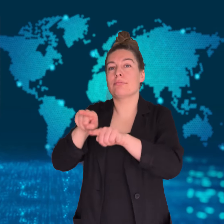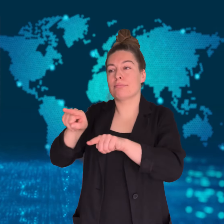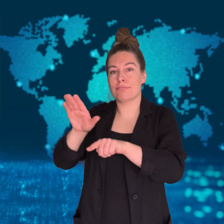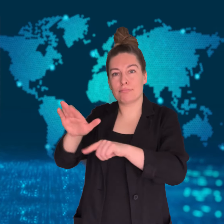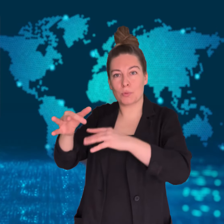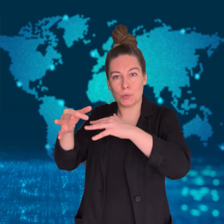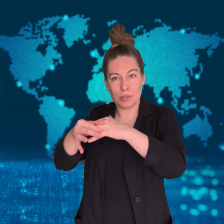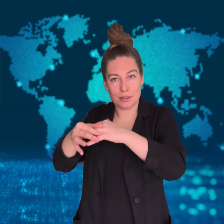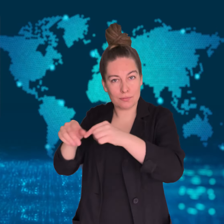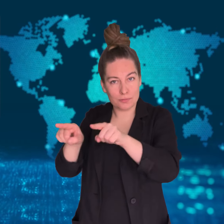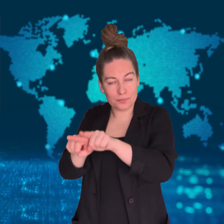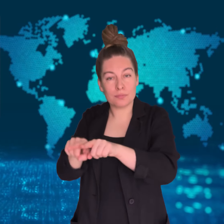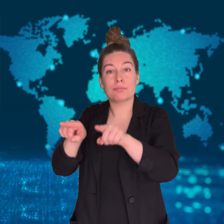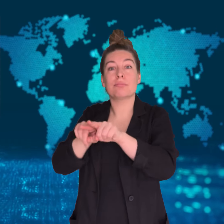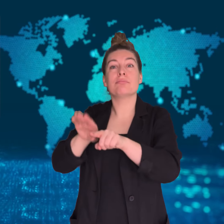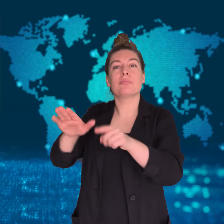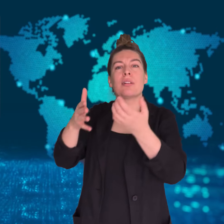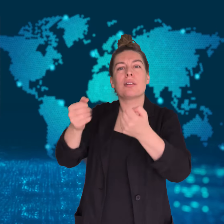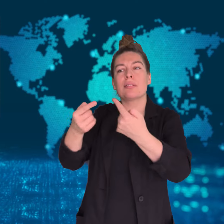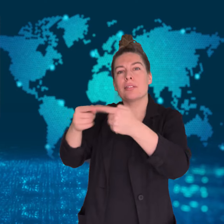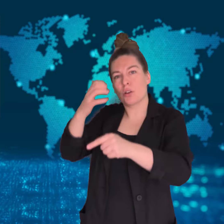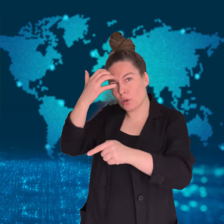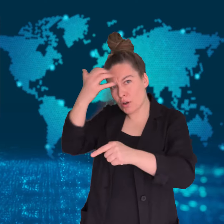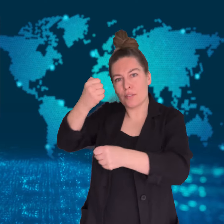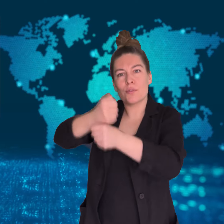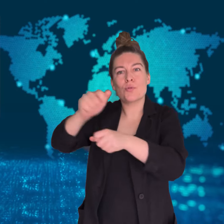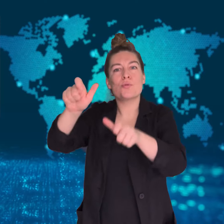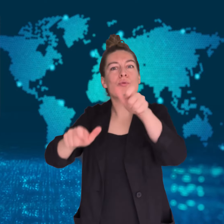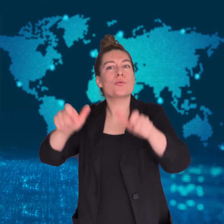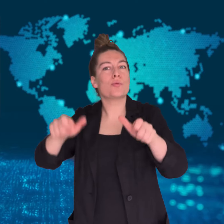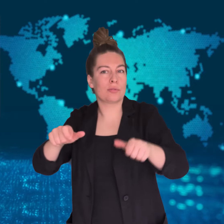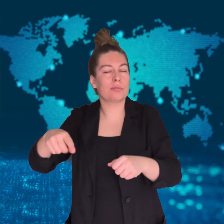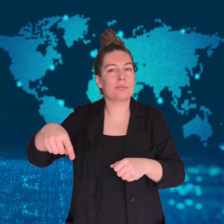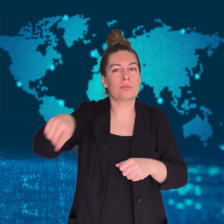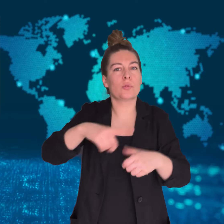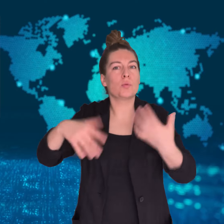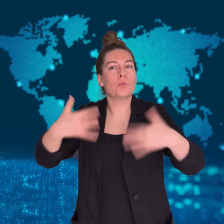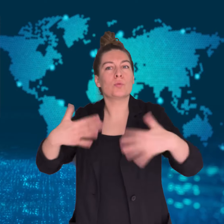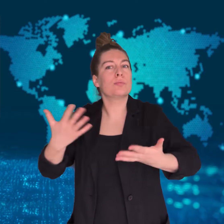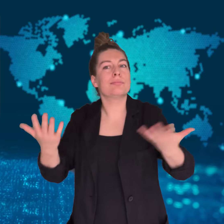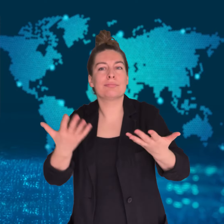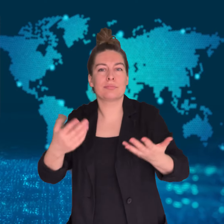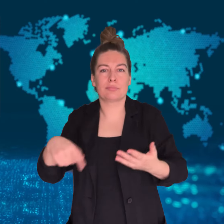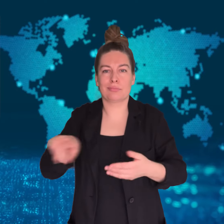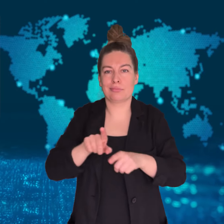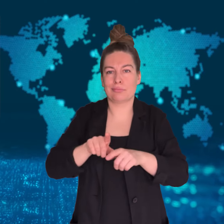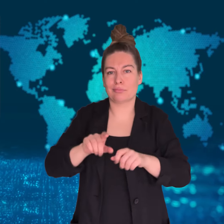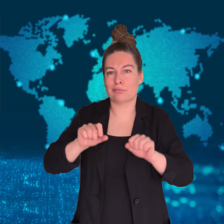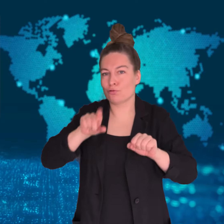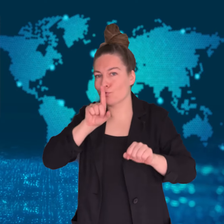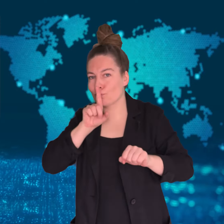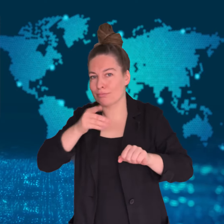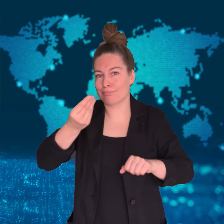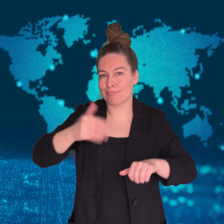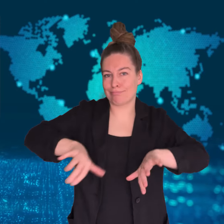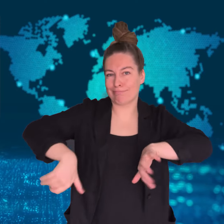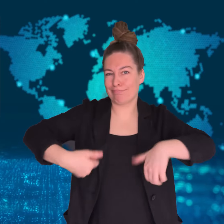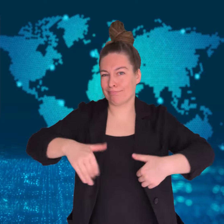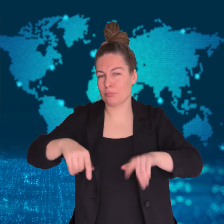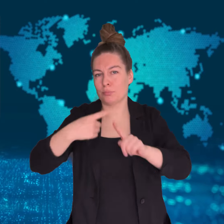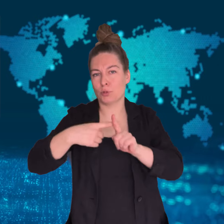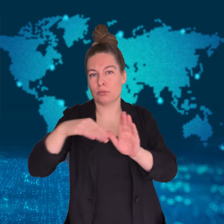and other government officials for their role in the abuses and corruption that have taken place.